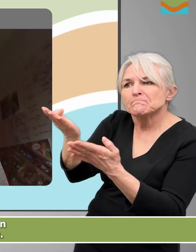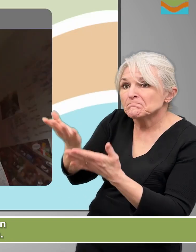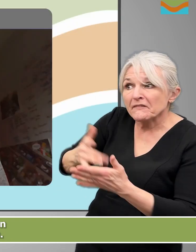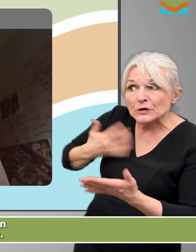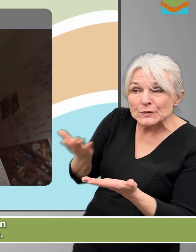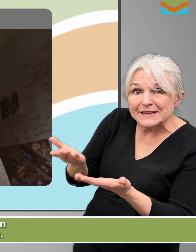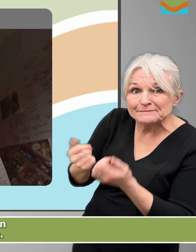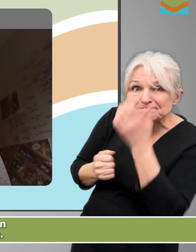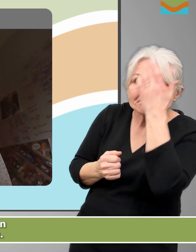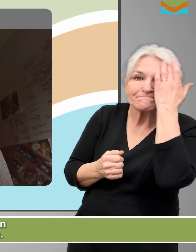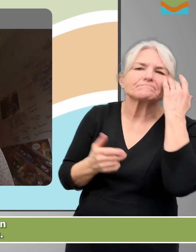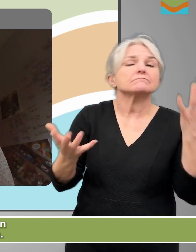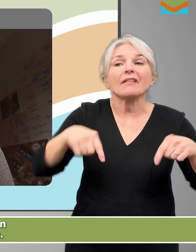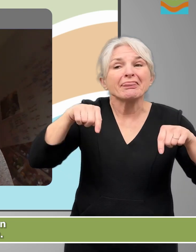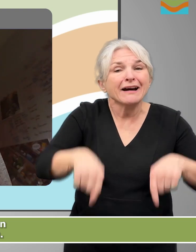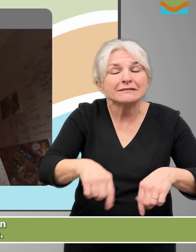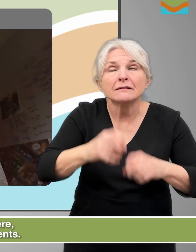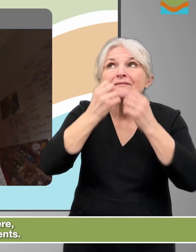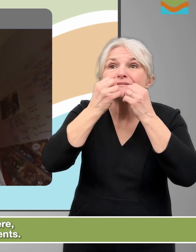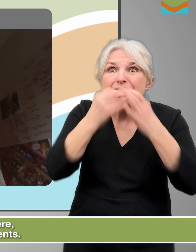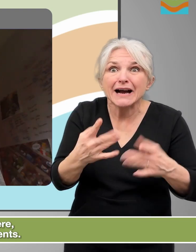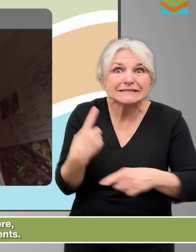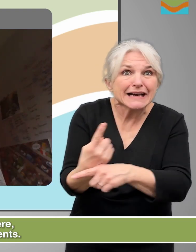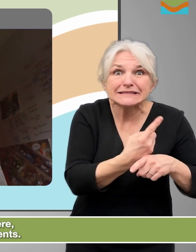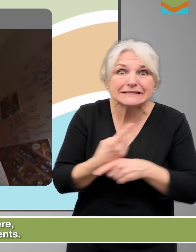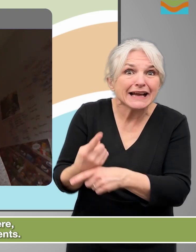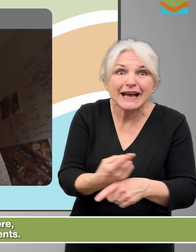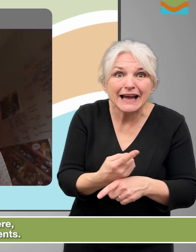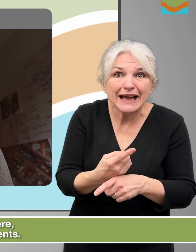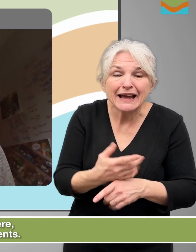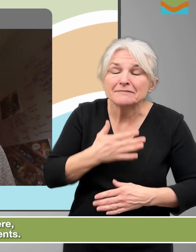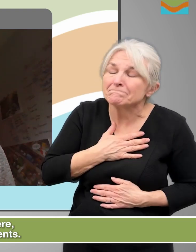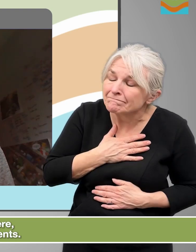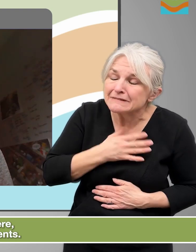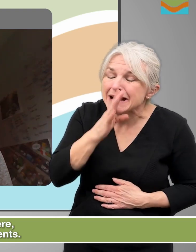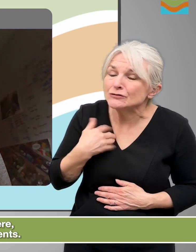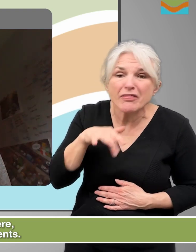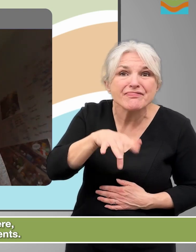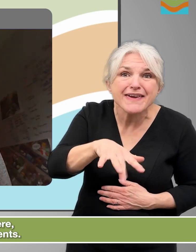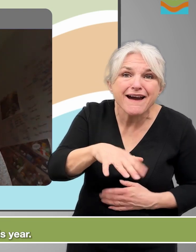Yes, well thanks. It's been a fantastic conversation. I'm really sad not to be there, but I look forward to the events.